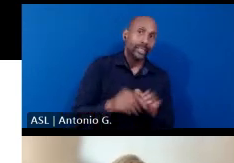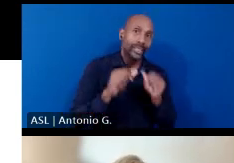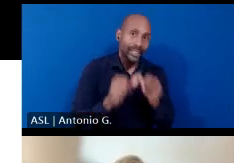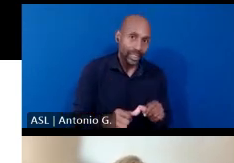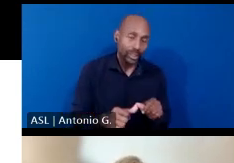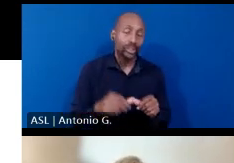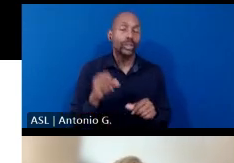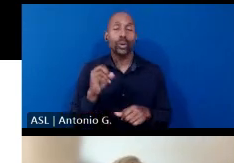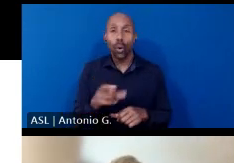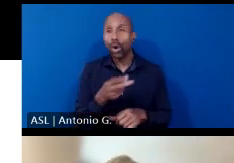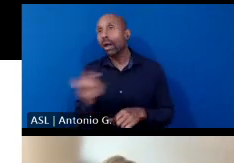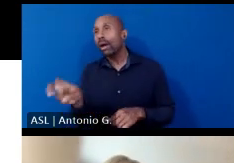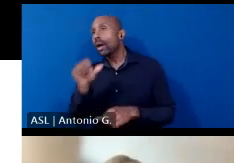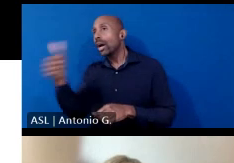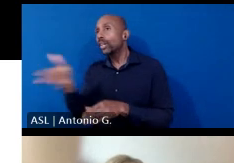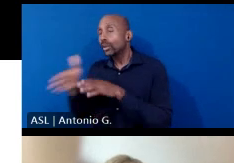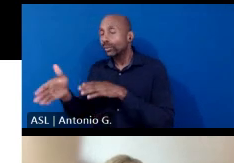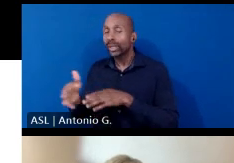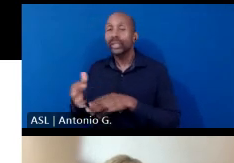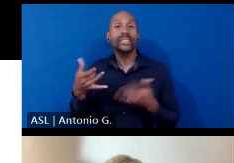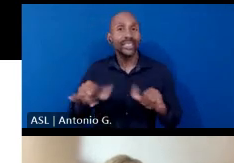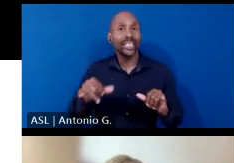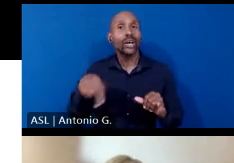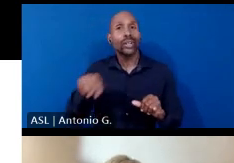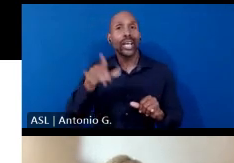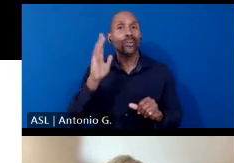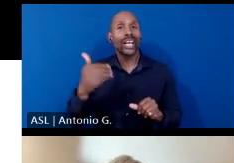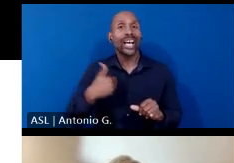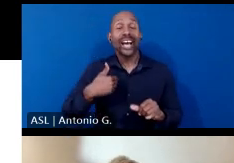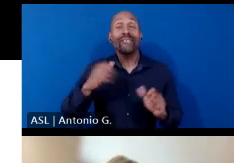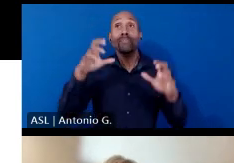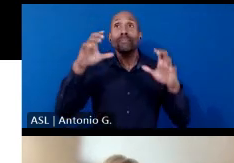experience that will make them advocates for education and you